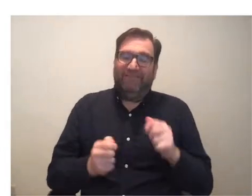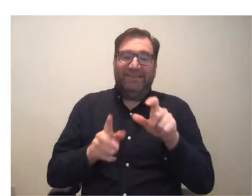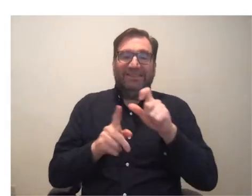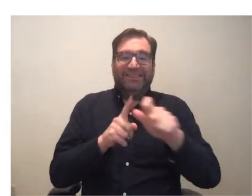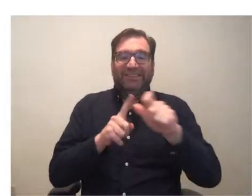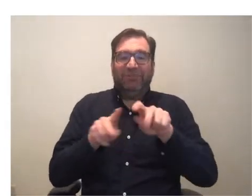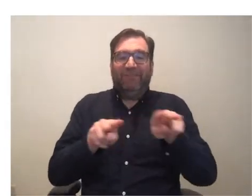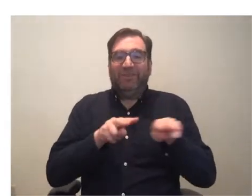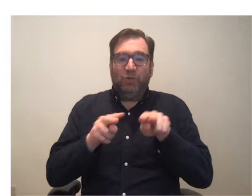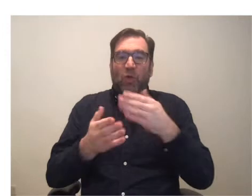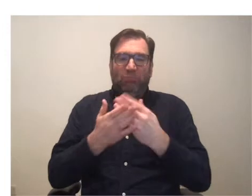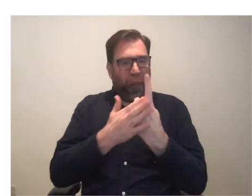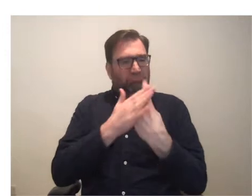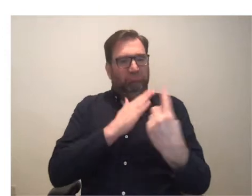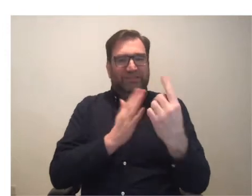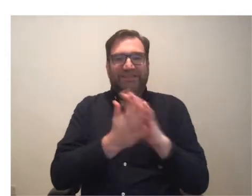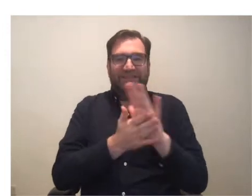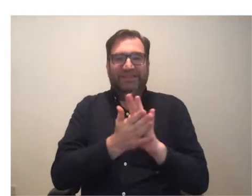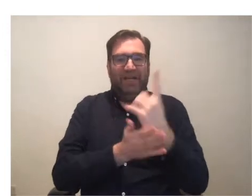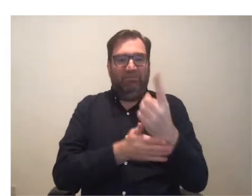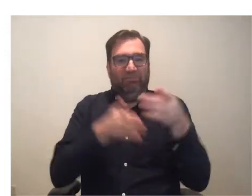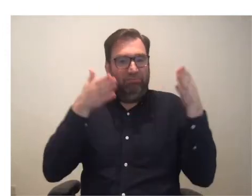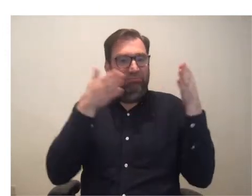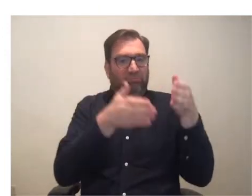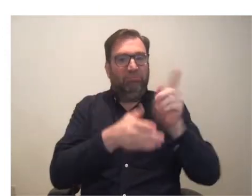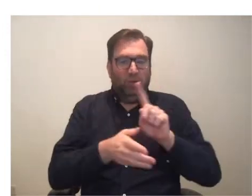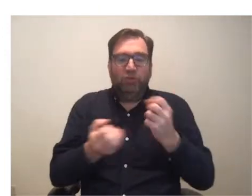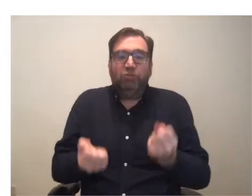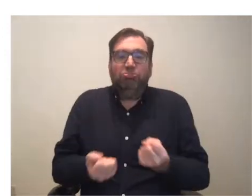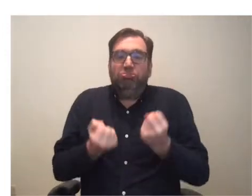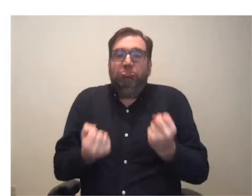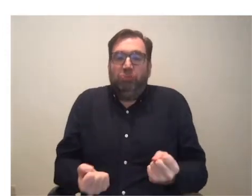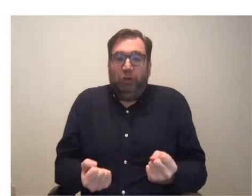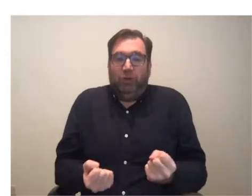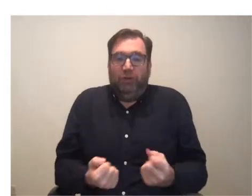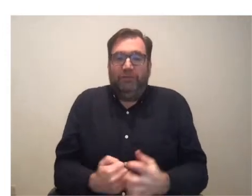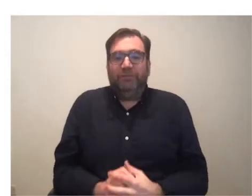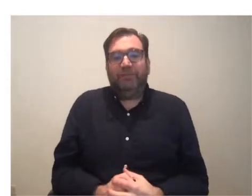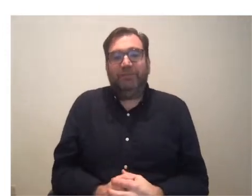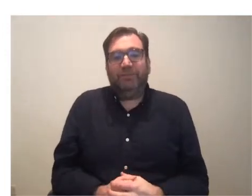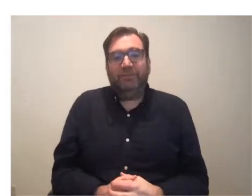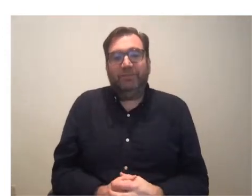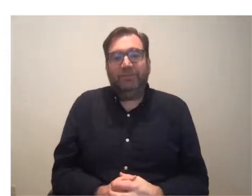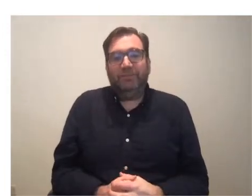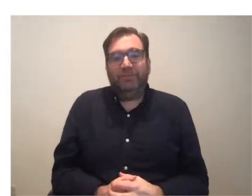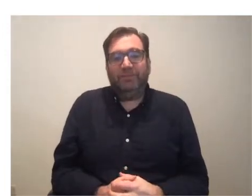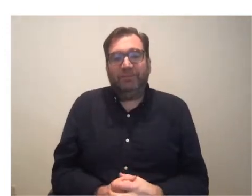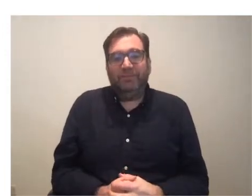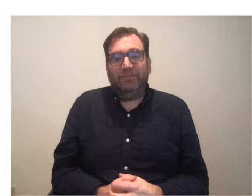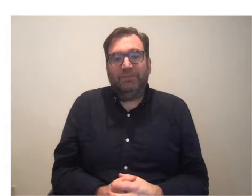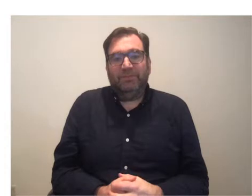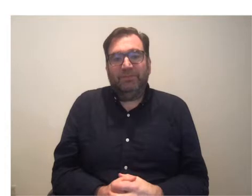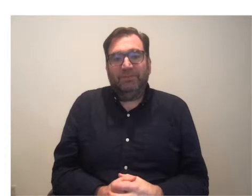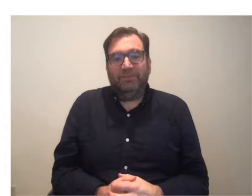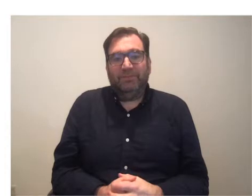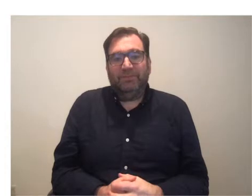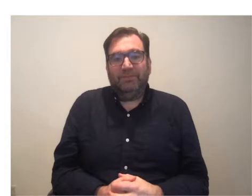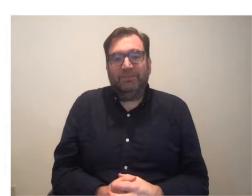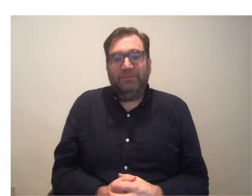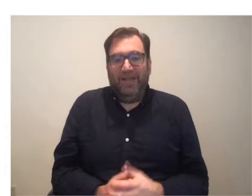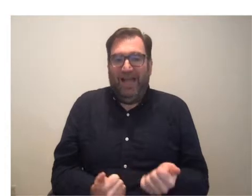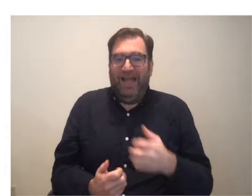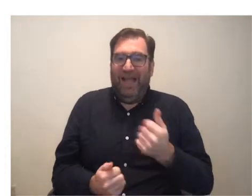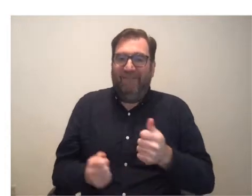Given a dictionary video of an isolated sign of interest, for example the sign “strong”,